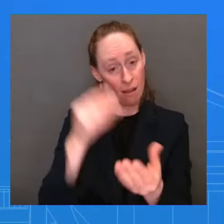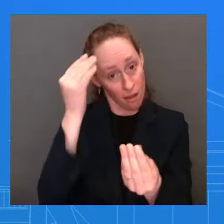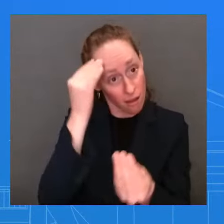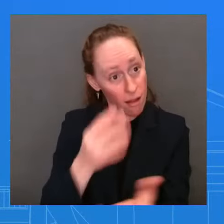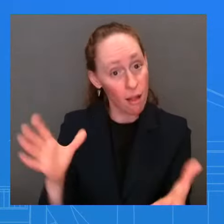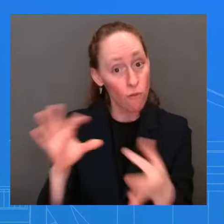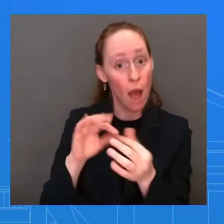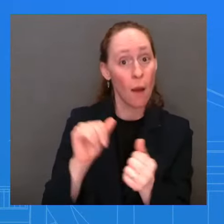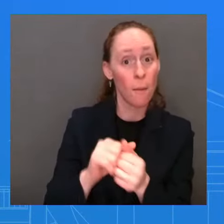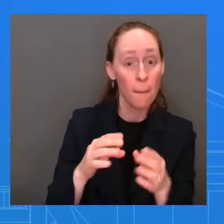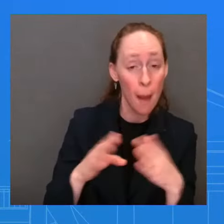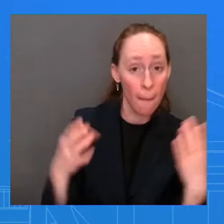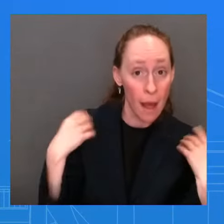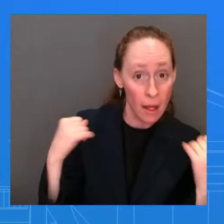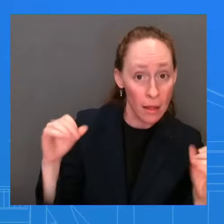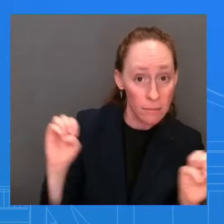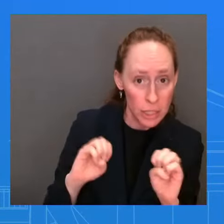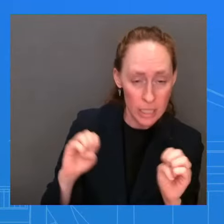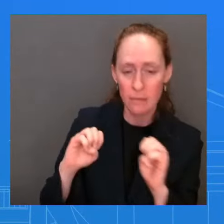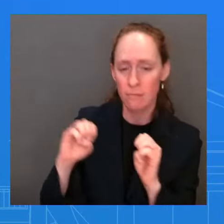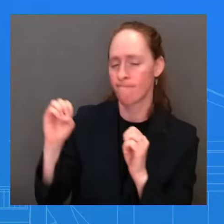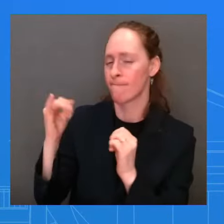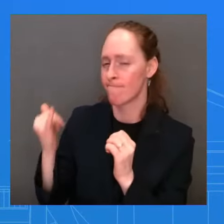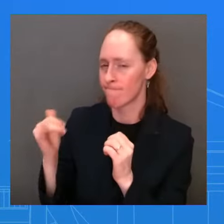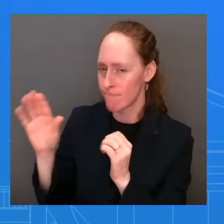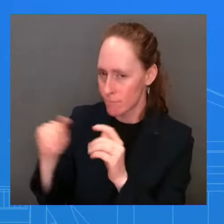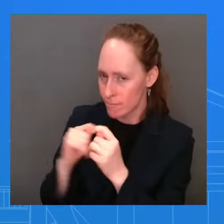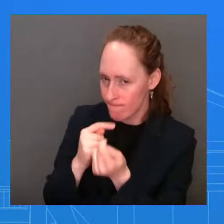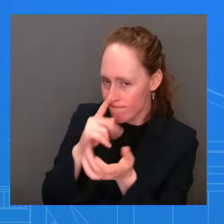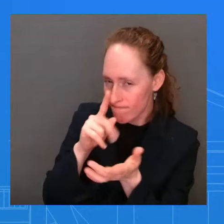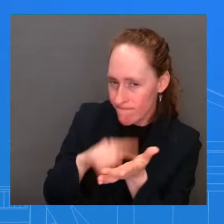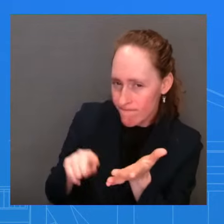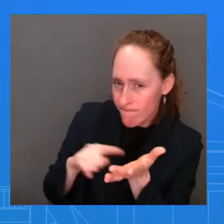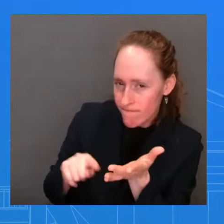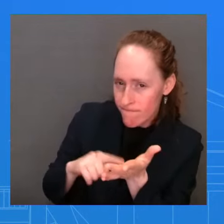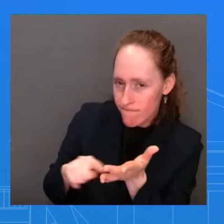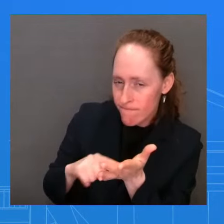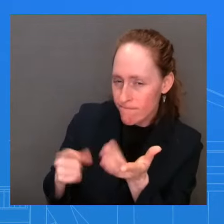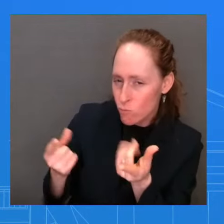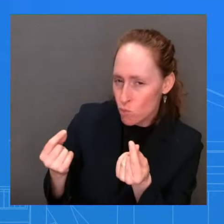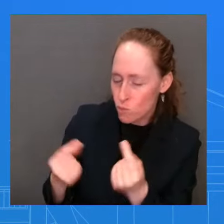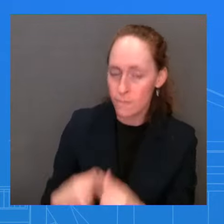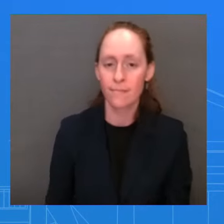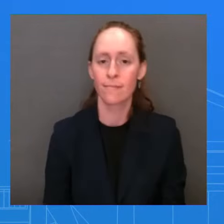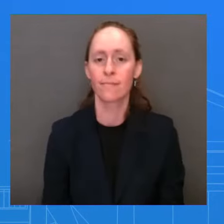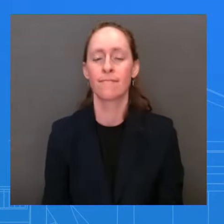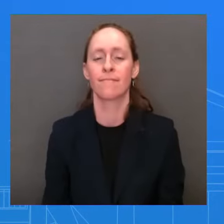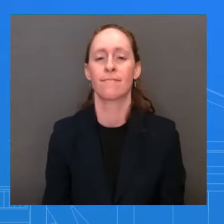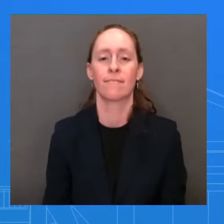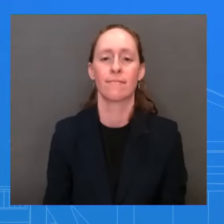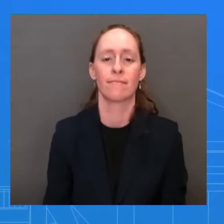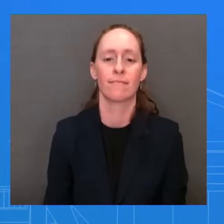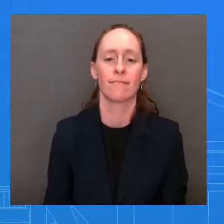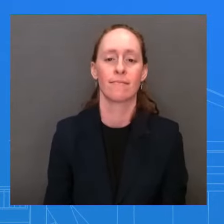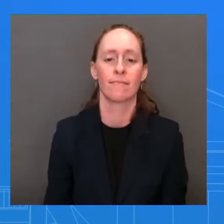and have done a little bit of a dive in into this issue. And based on their current analysis and ho- -- what they've been able to come up with,